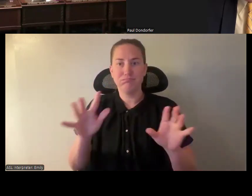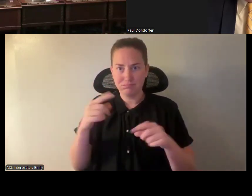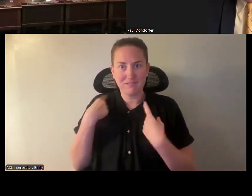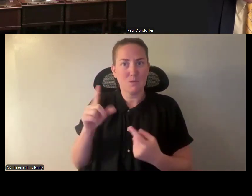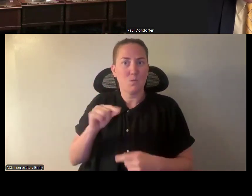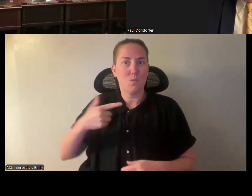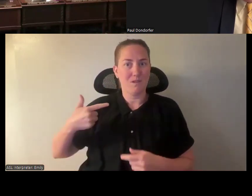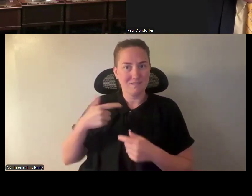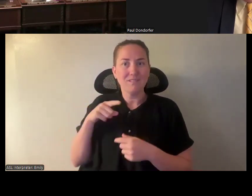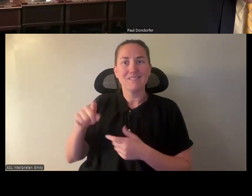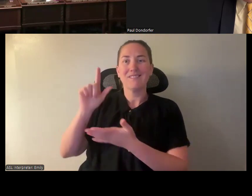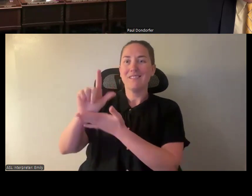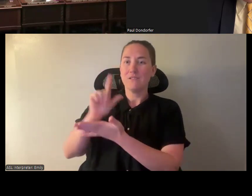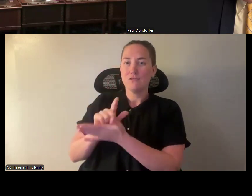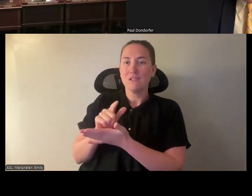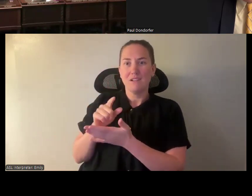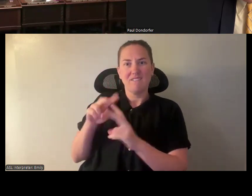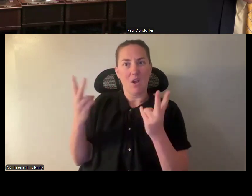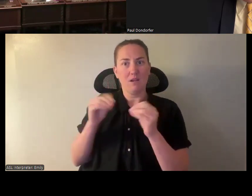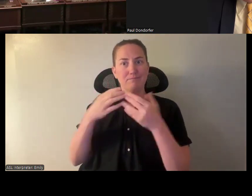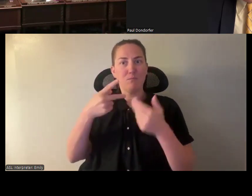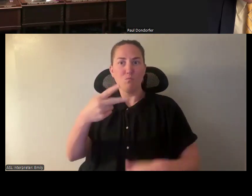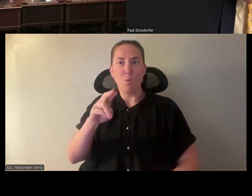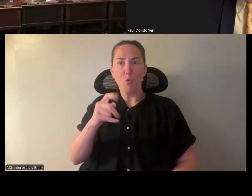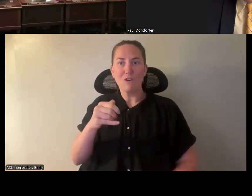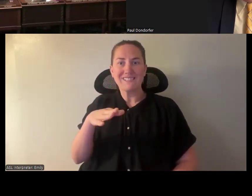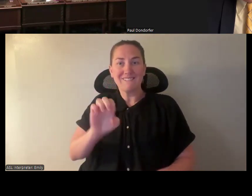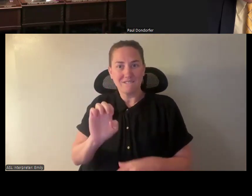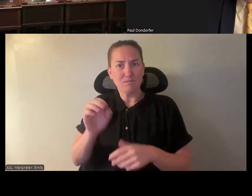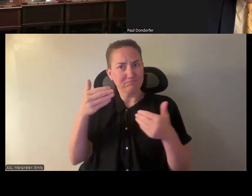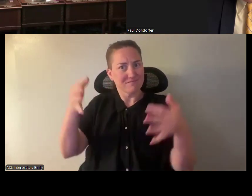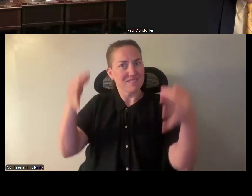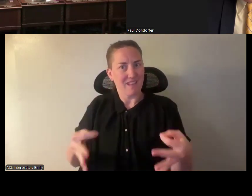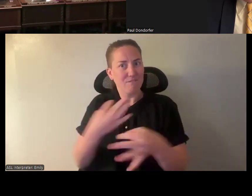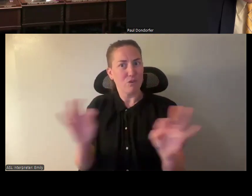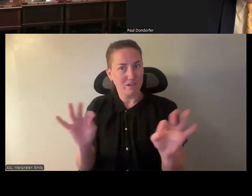when this legislature was very progressive in in making that decision But the downside